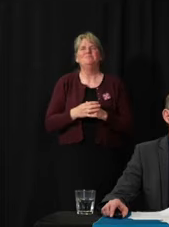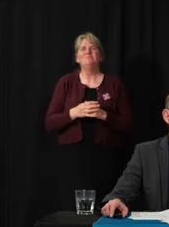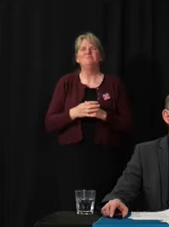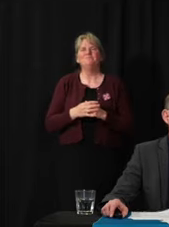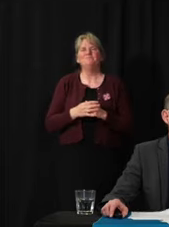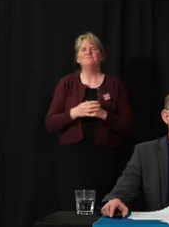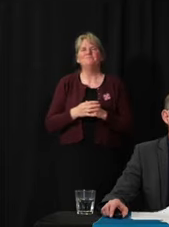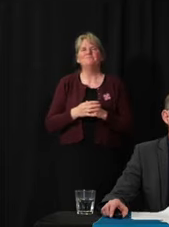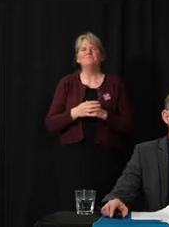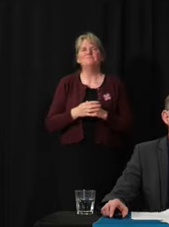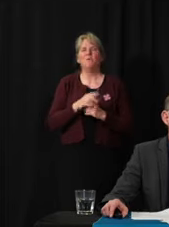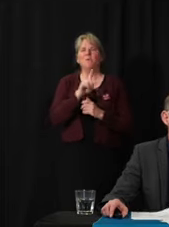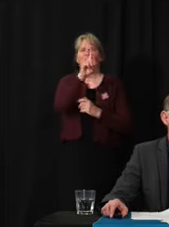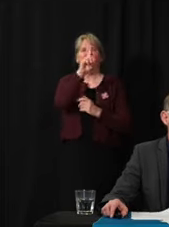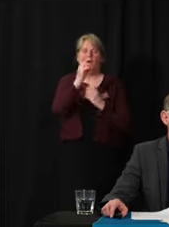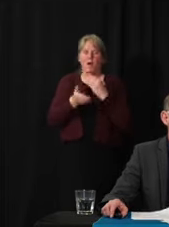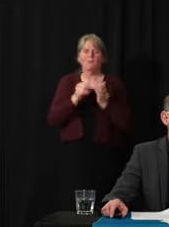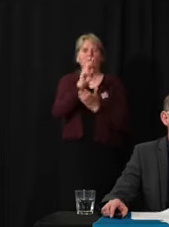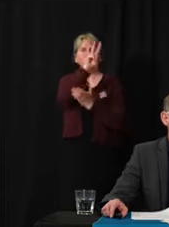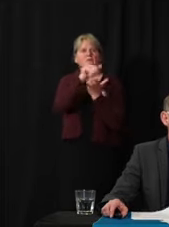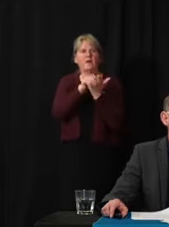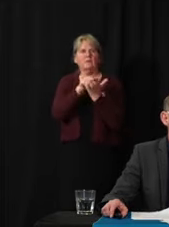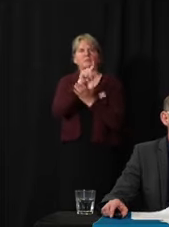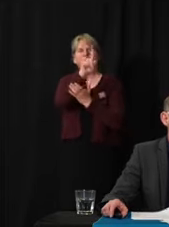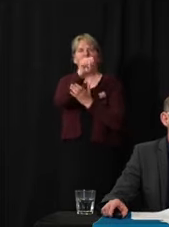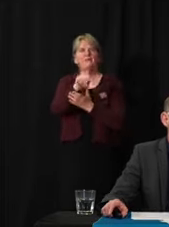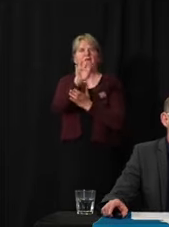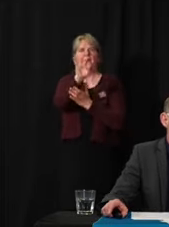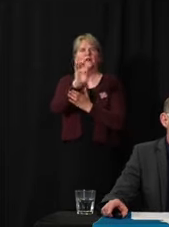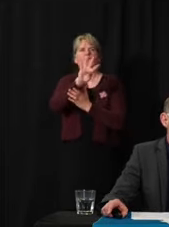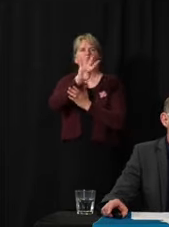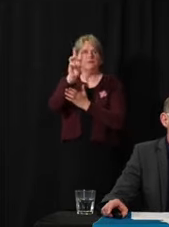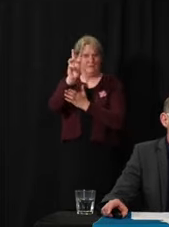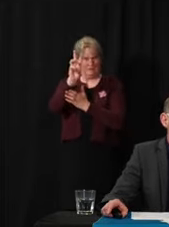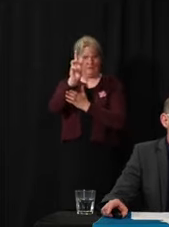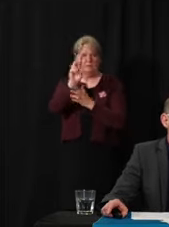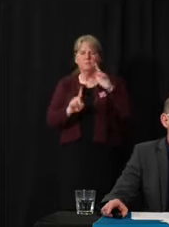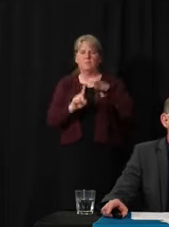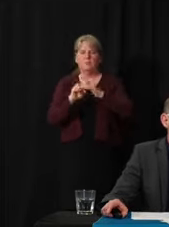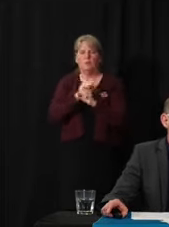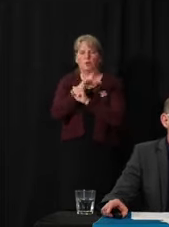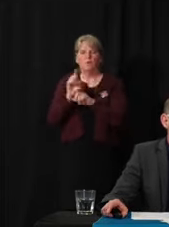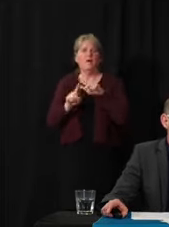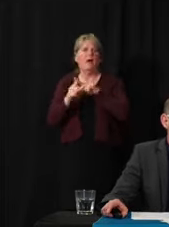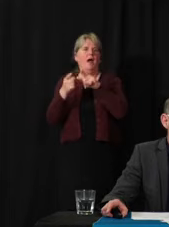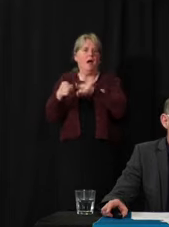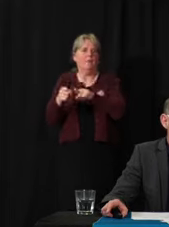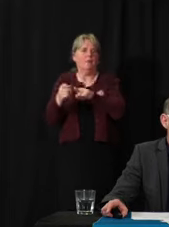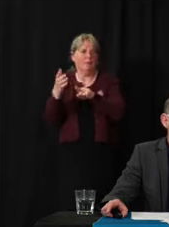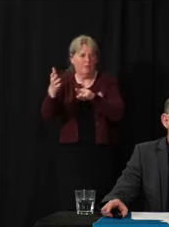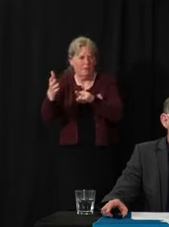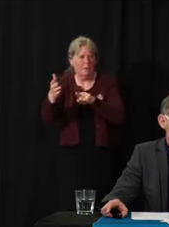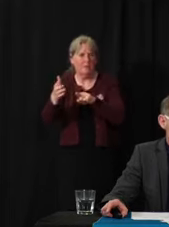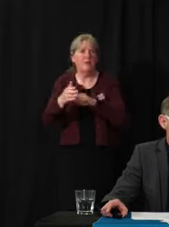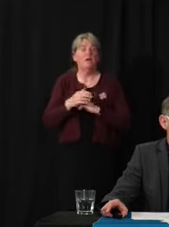number of cases of almost 2,000.